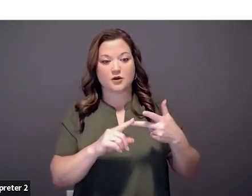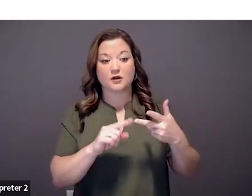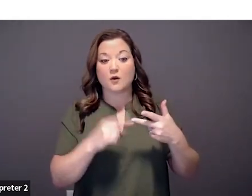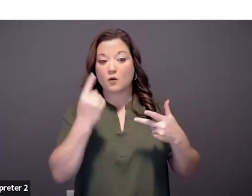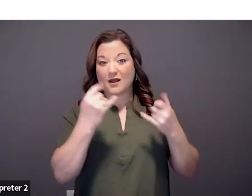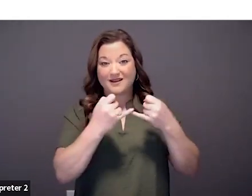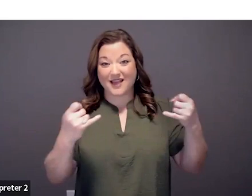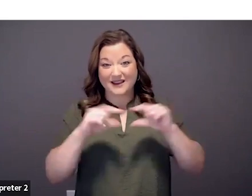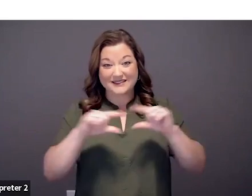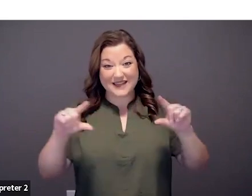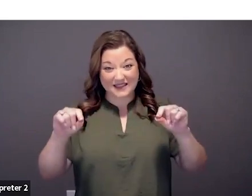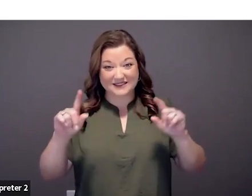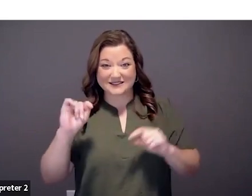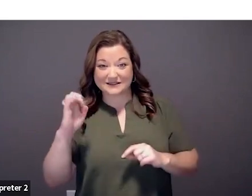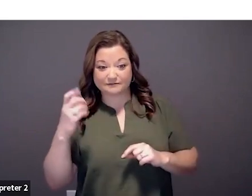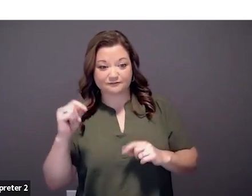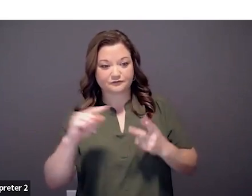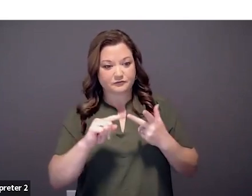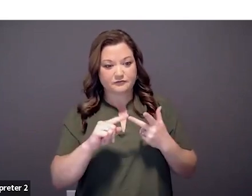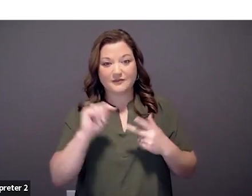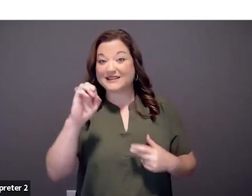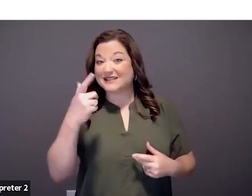text area field, number field,